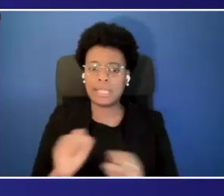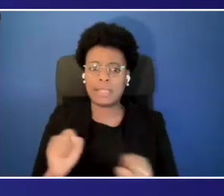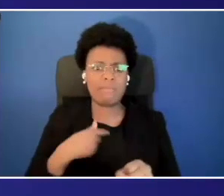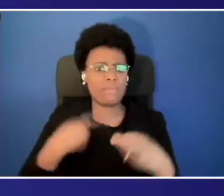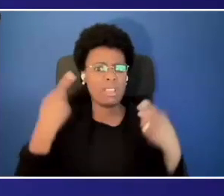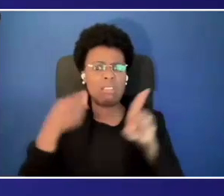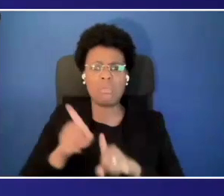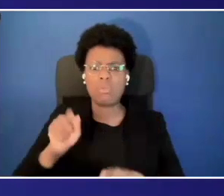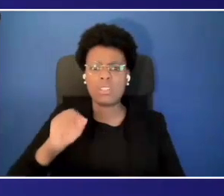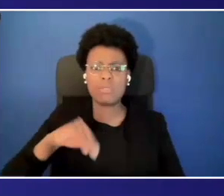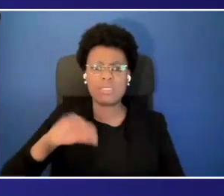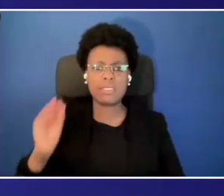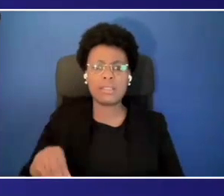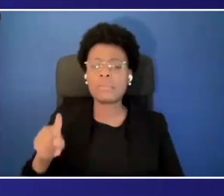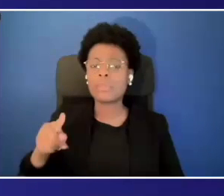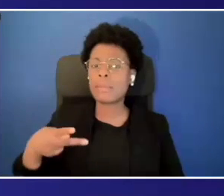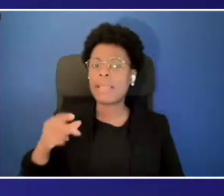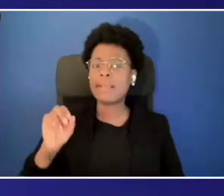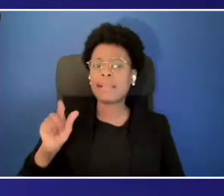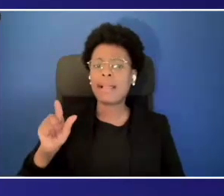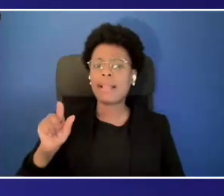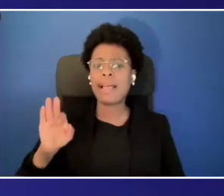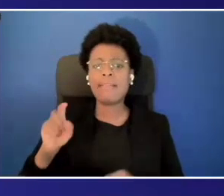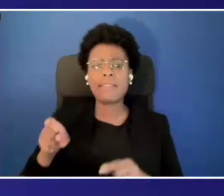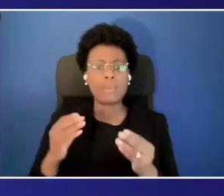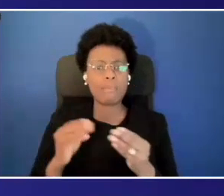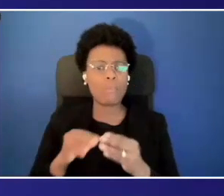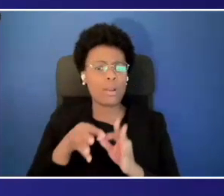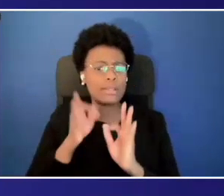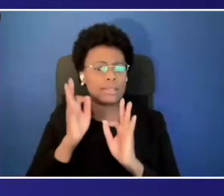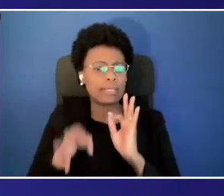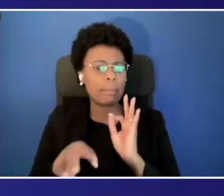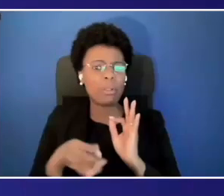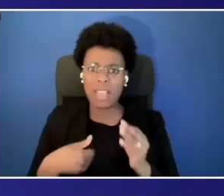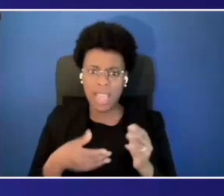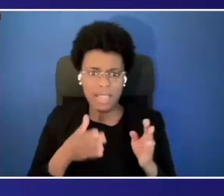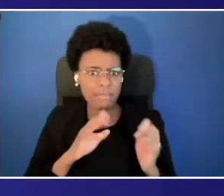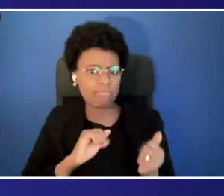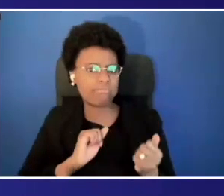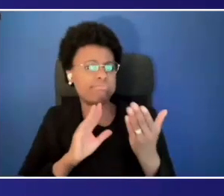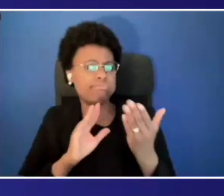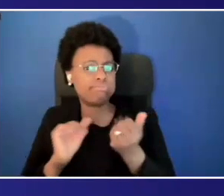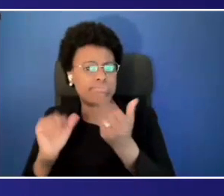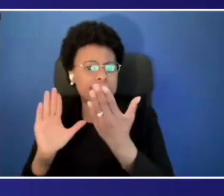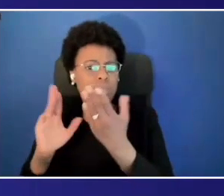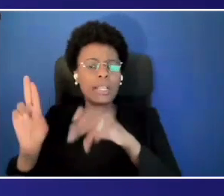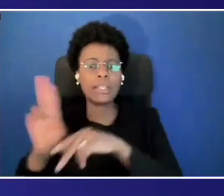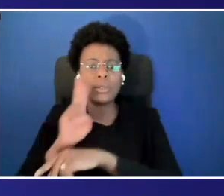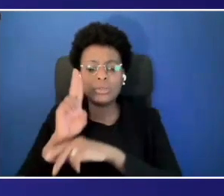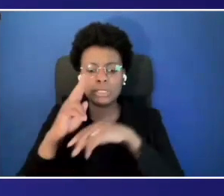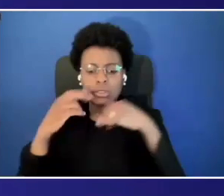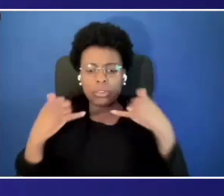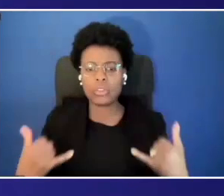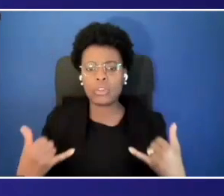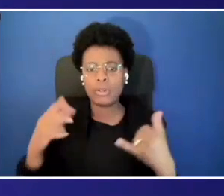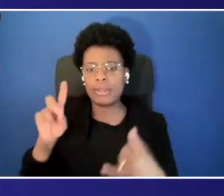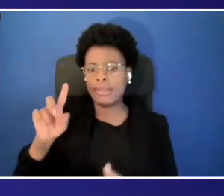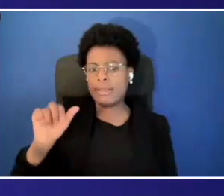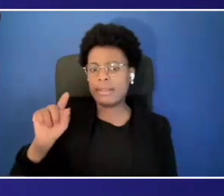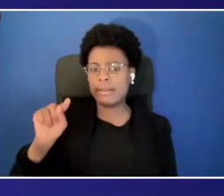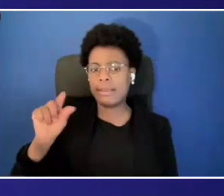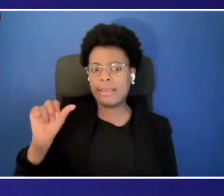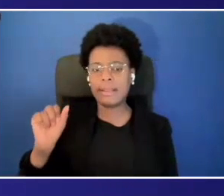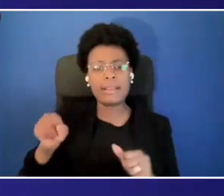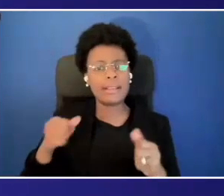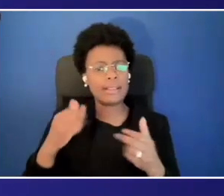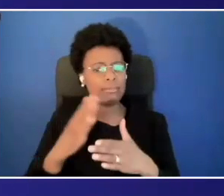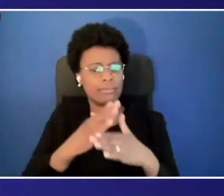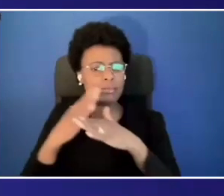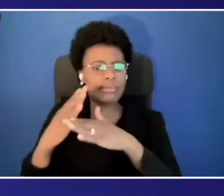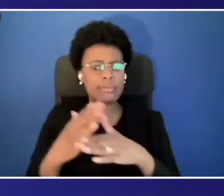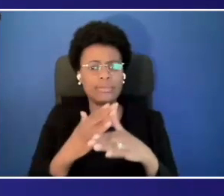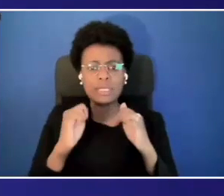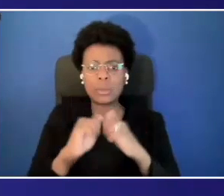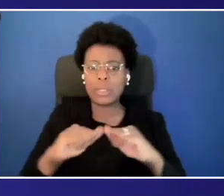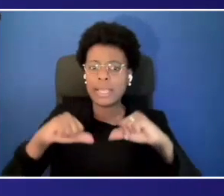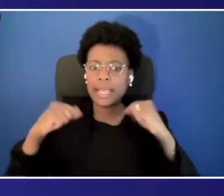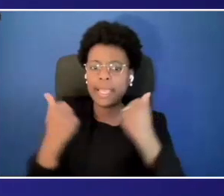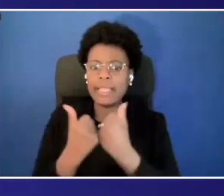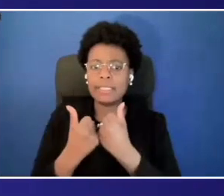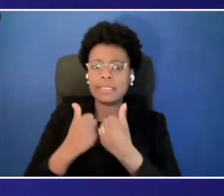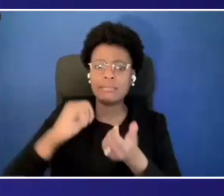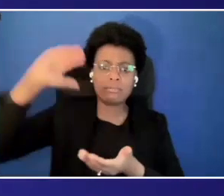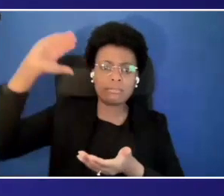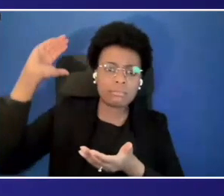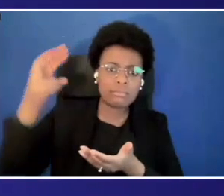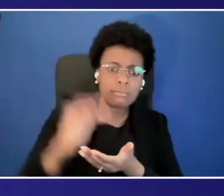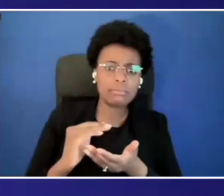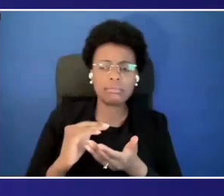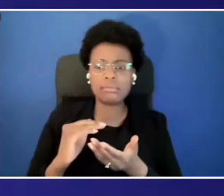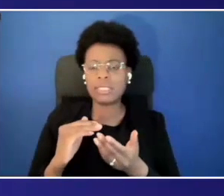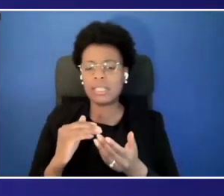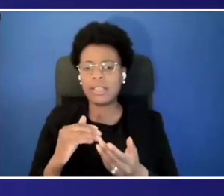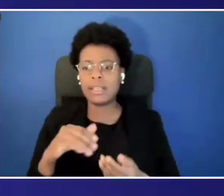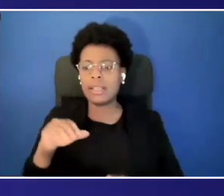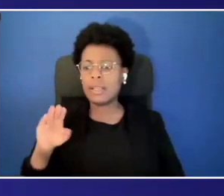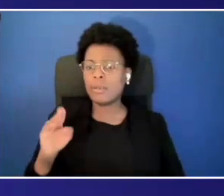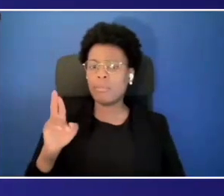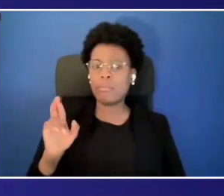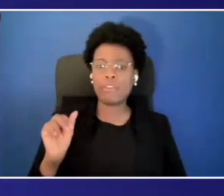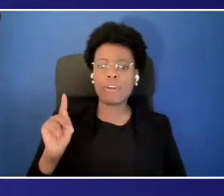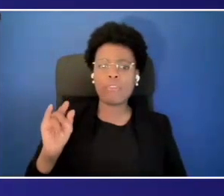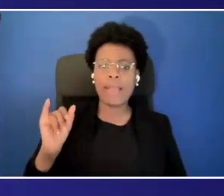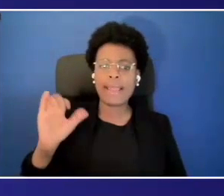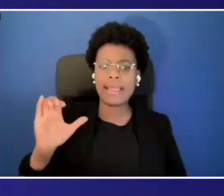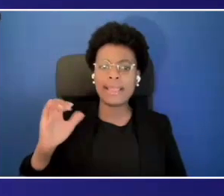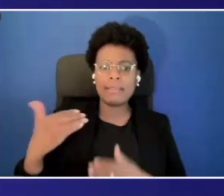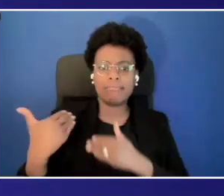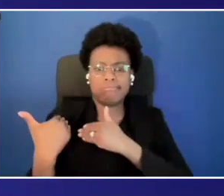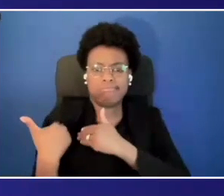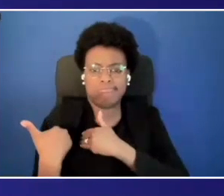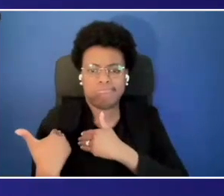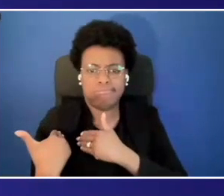That can be shared across agencies. That would reduce unnecessary bureaucratic inefficiency and administrative burden in the process.